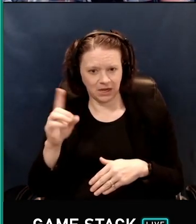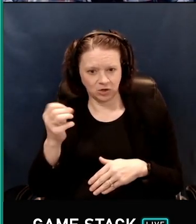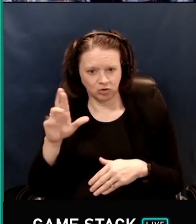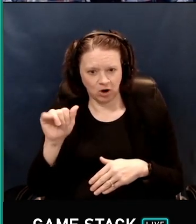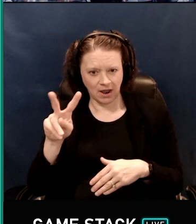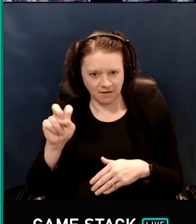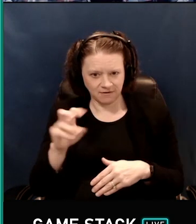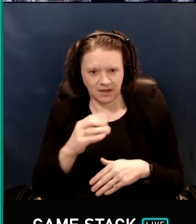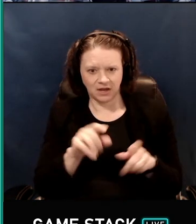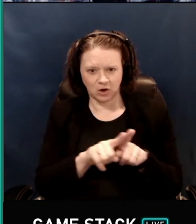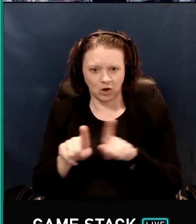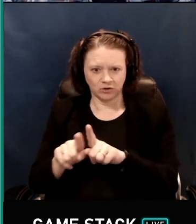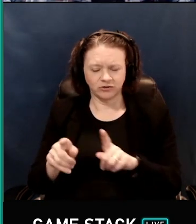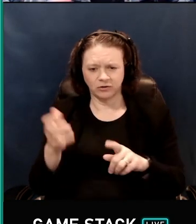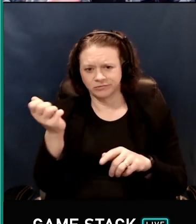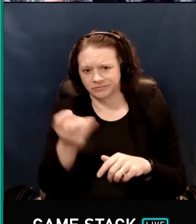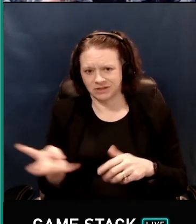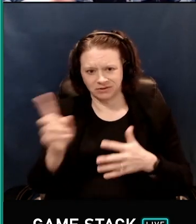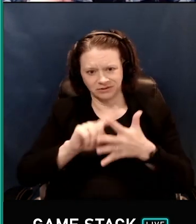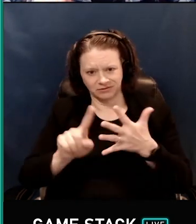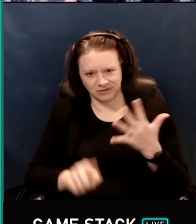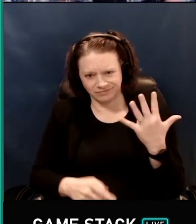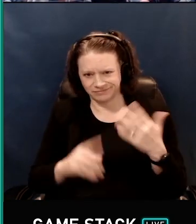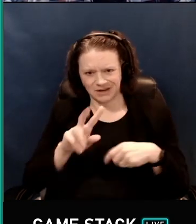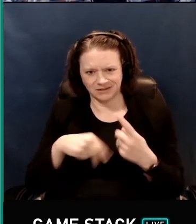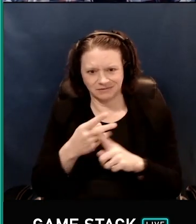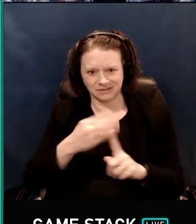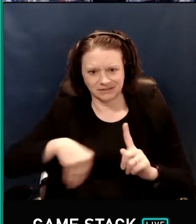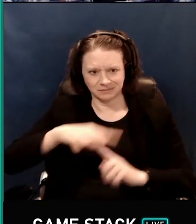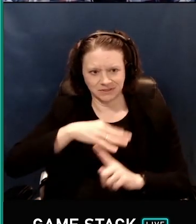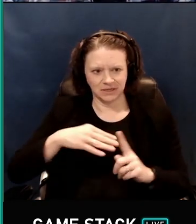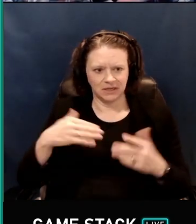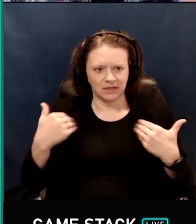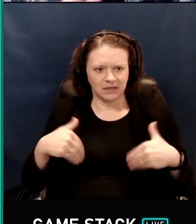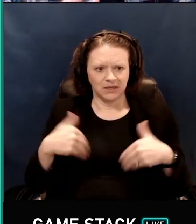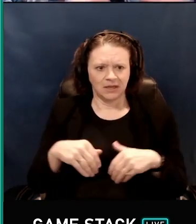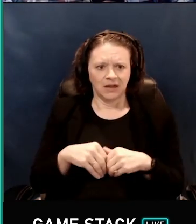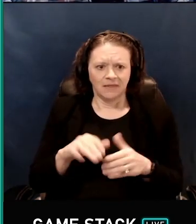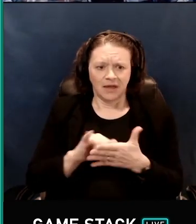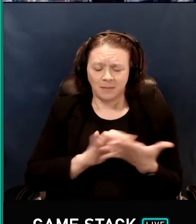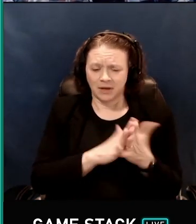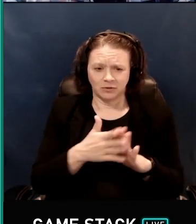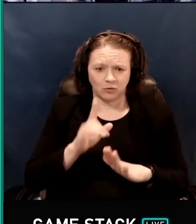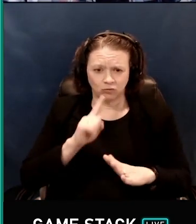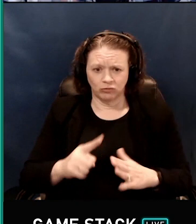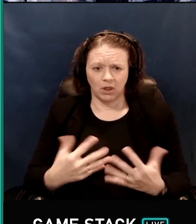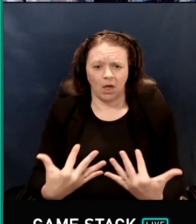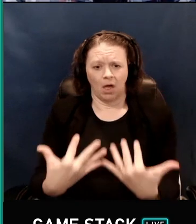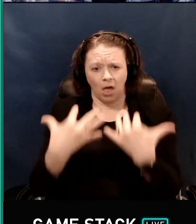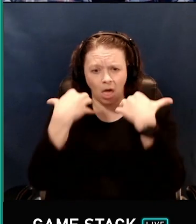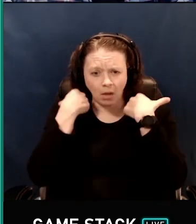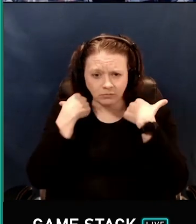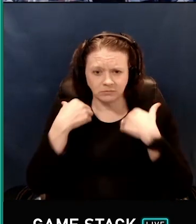overhead is getting really really expensive to maximize the potential of that hardware.